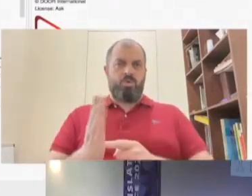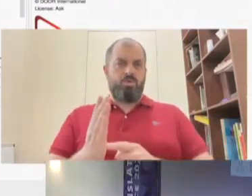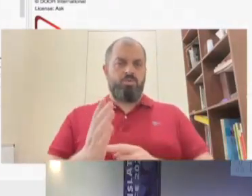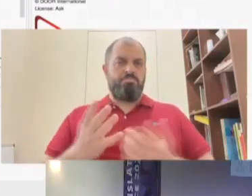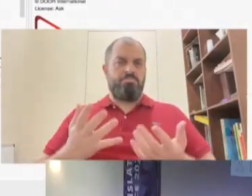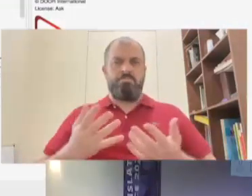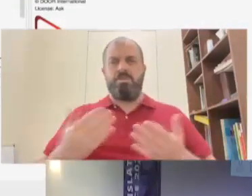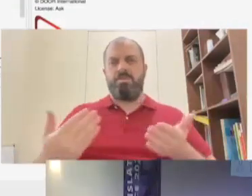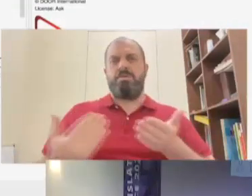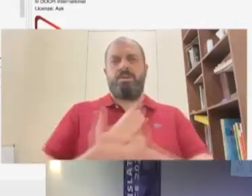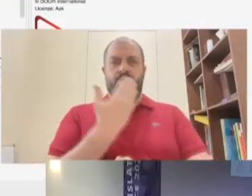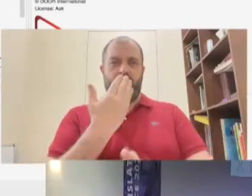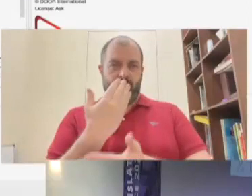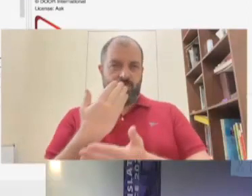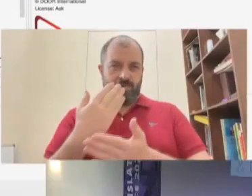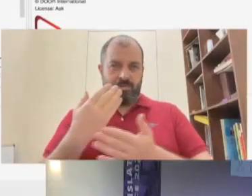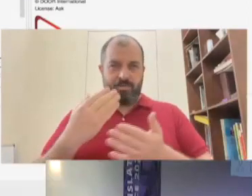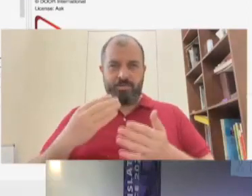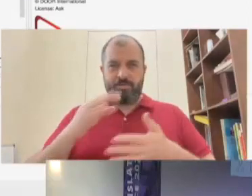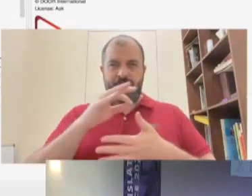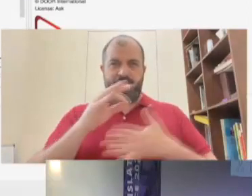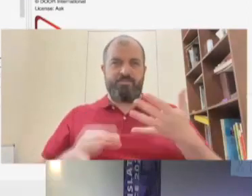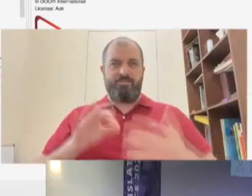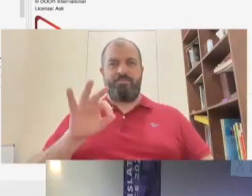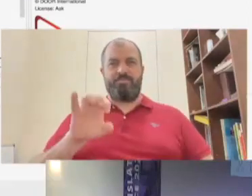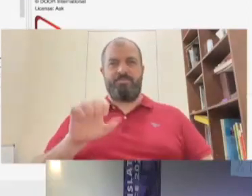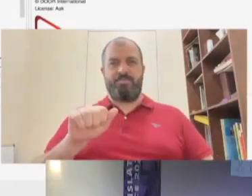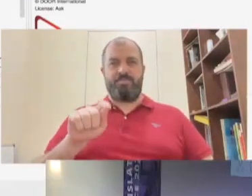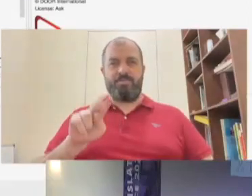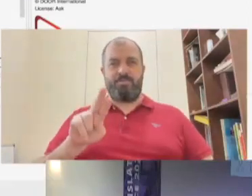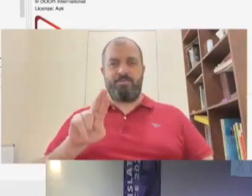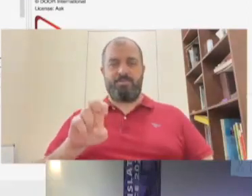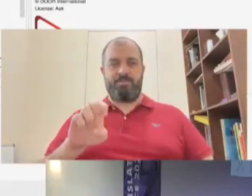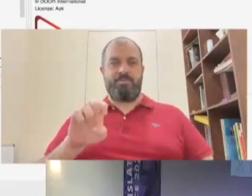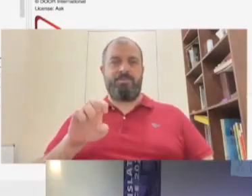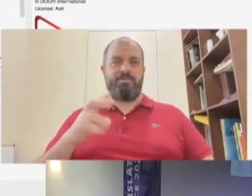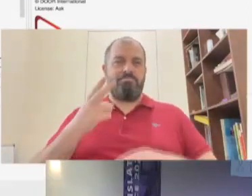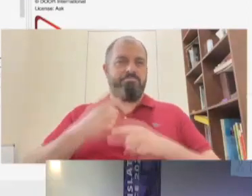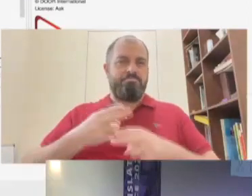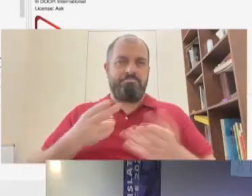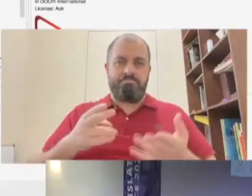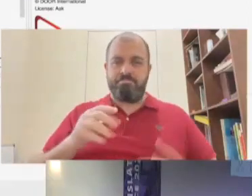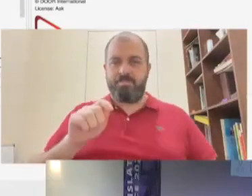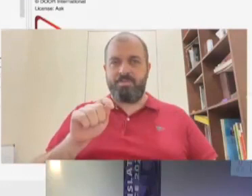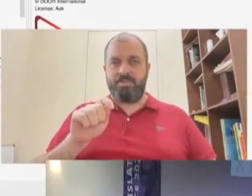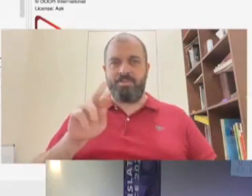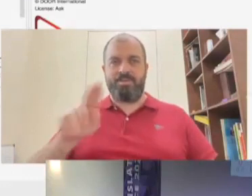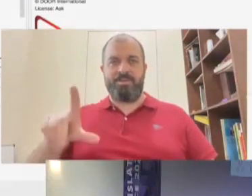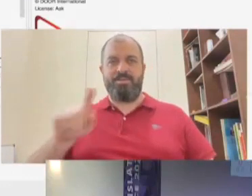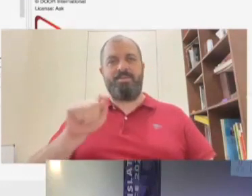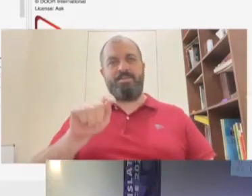Hello, today I am going to show you guys some new features.